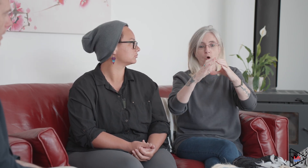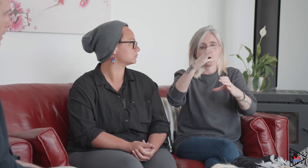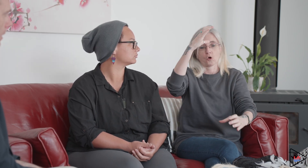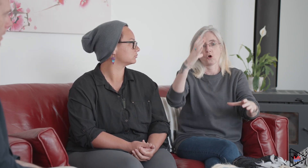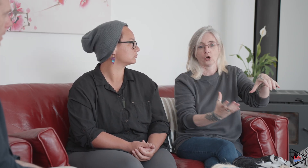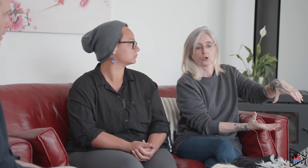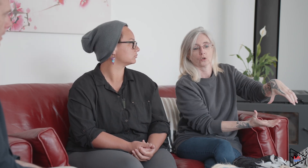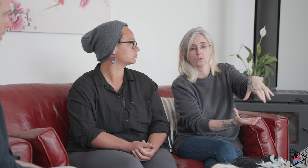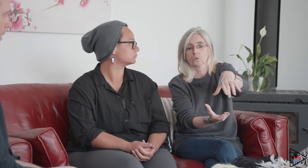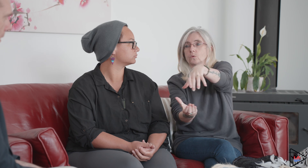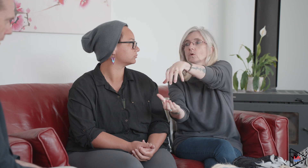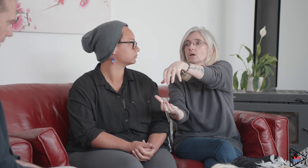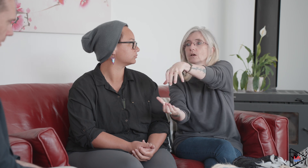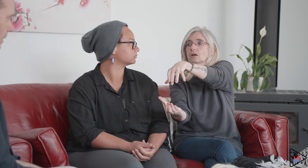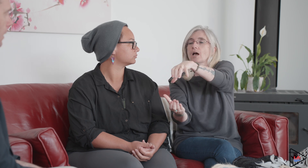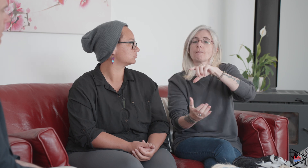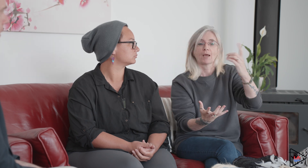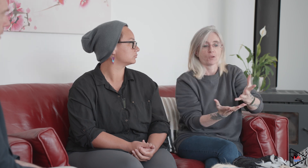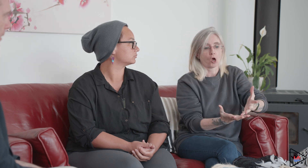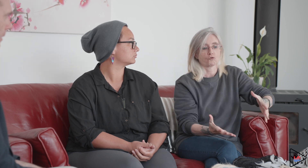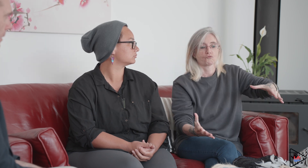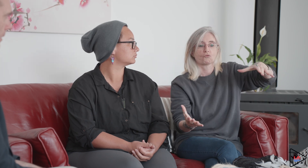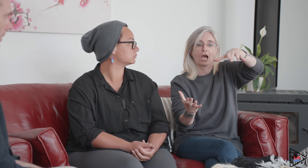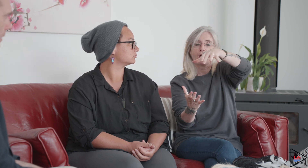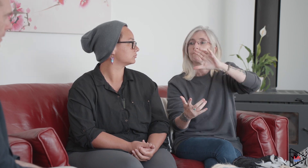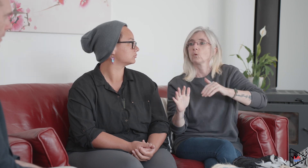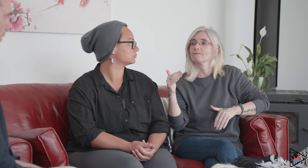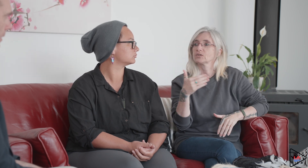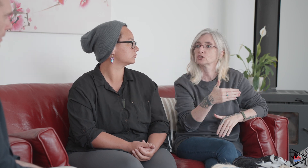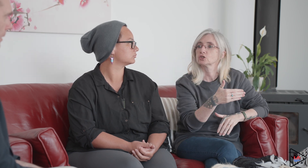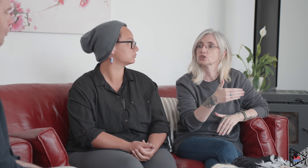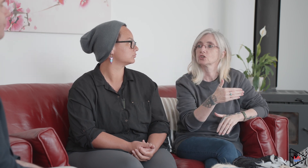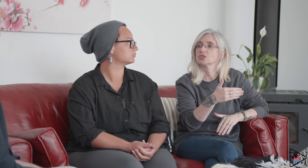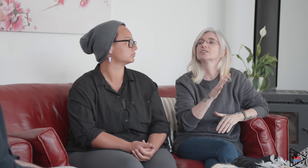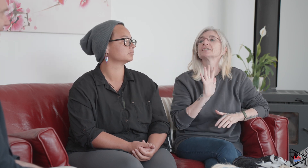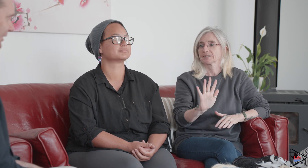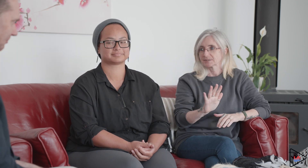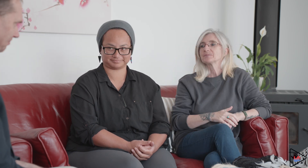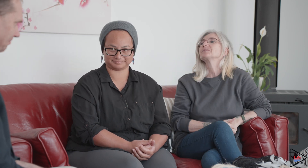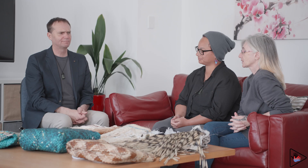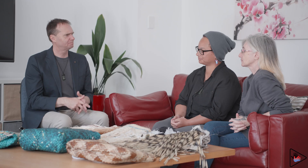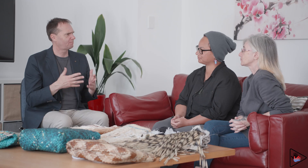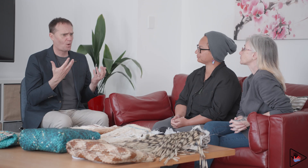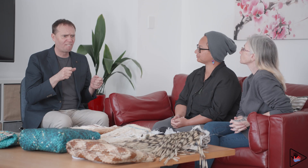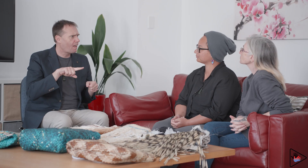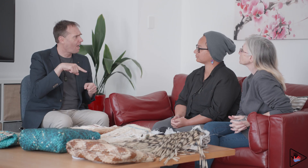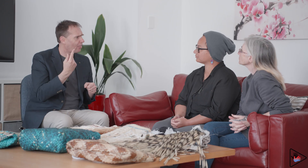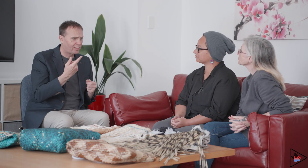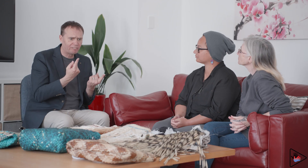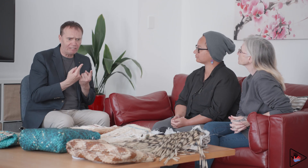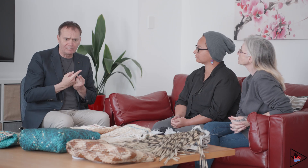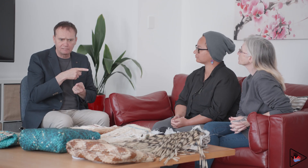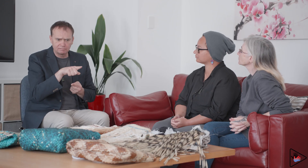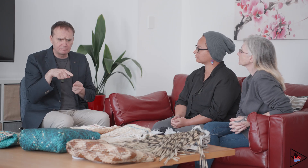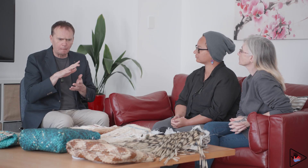you use a really long, type of net. For fish, it's a a shorter, rounder one. Very good.